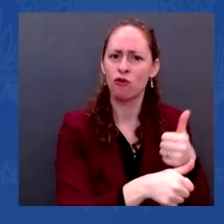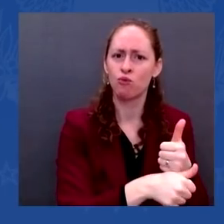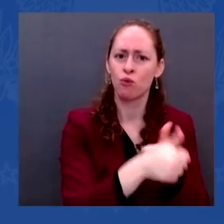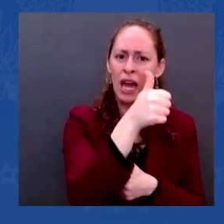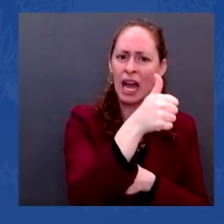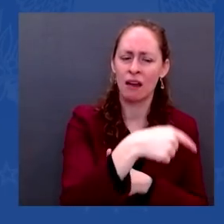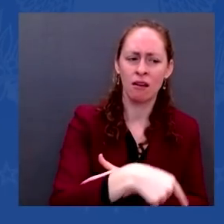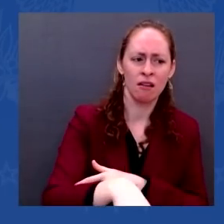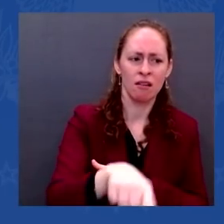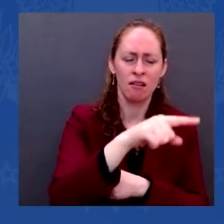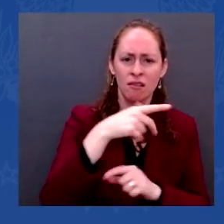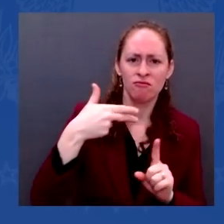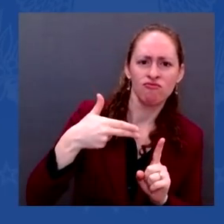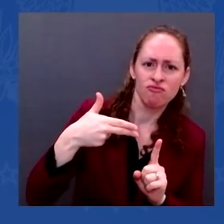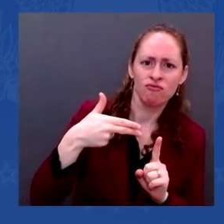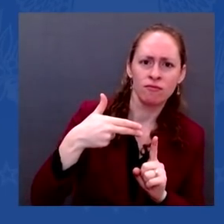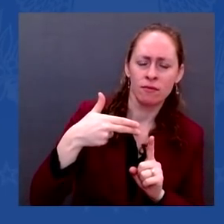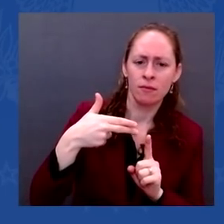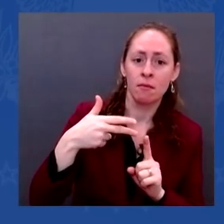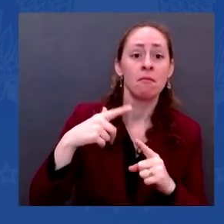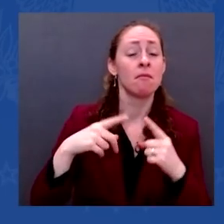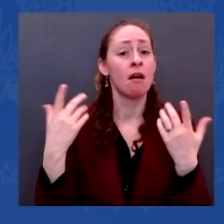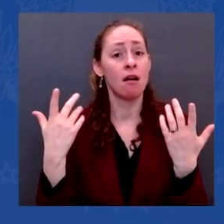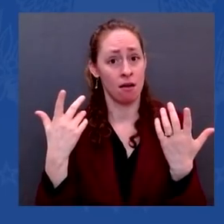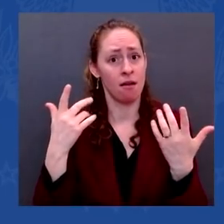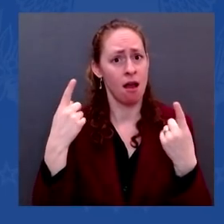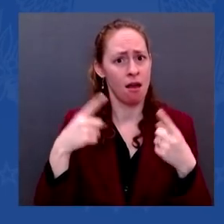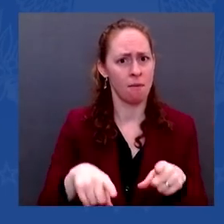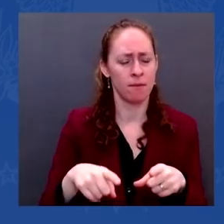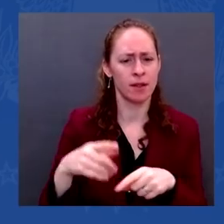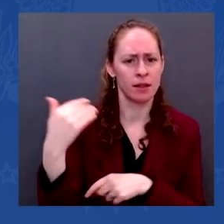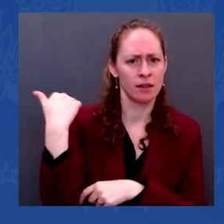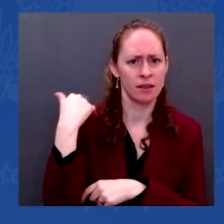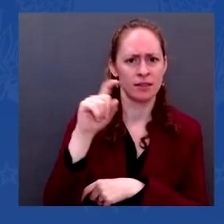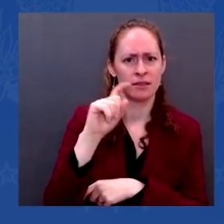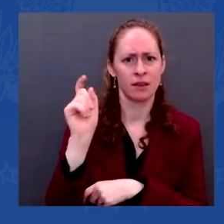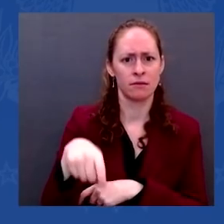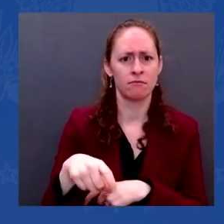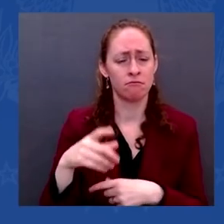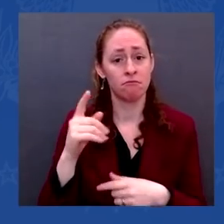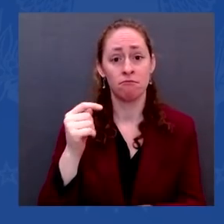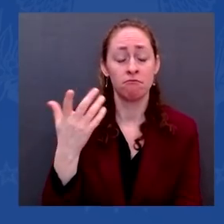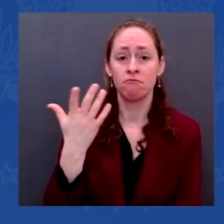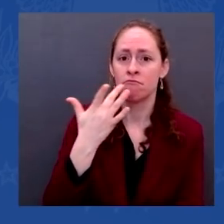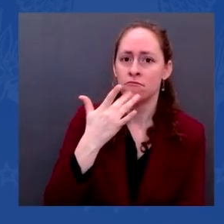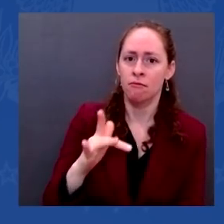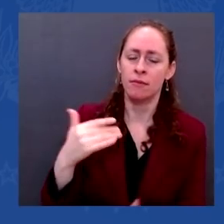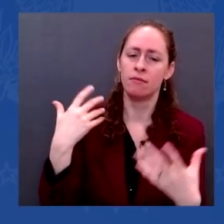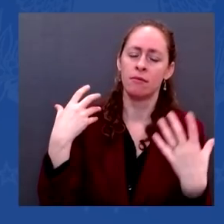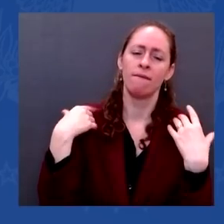Heroic law enforcement officers were joined by local faith leaders, including an imam, a Baptist minister who offered their help.